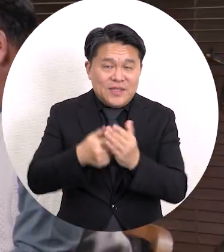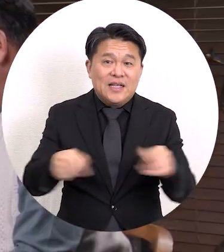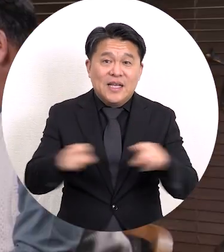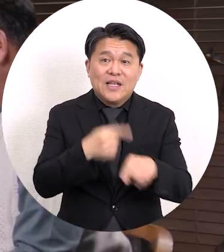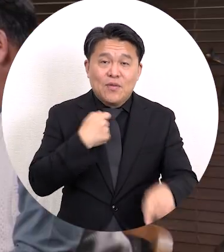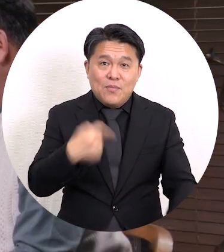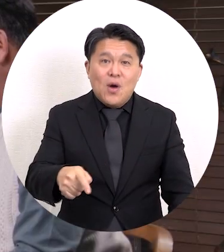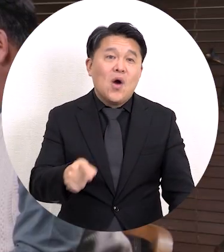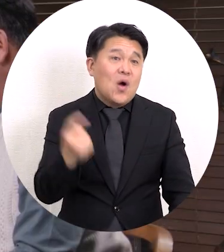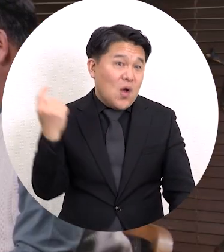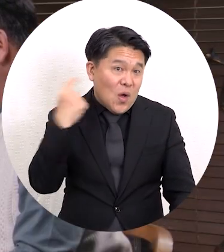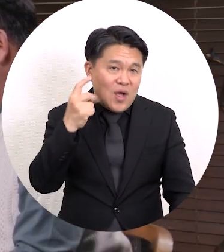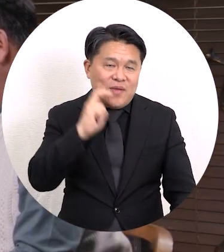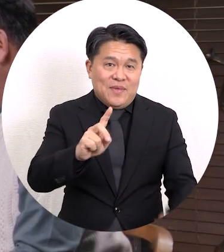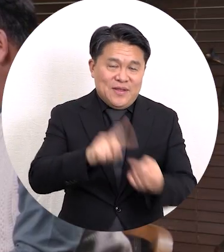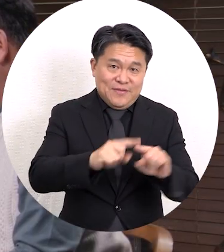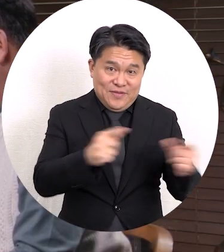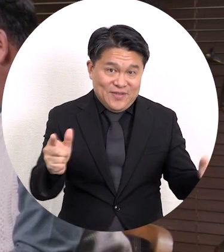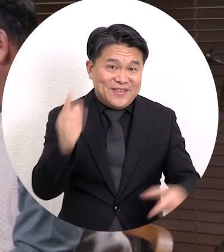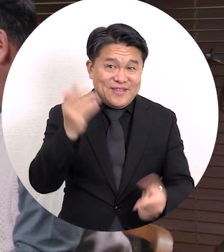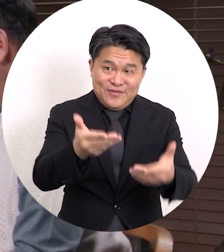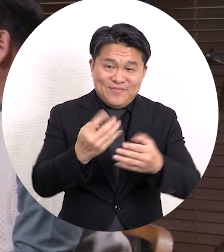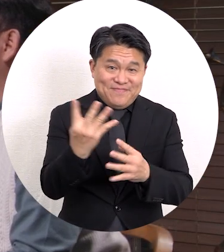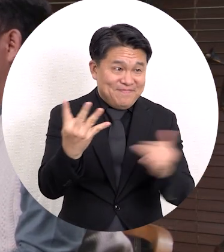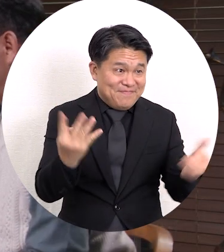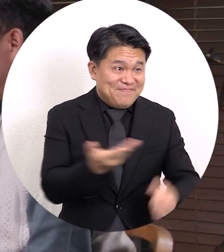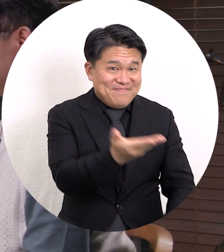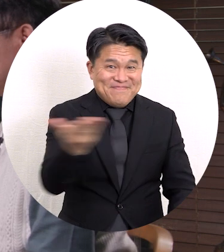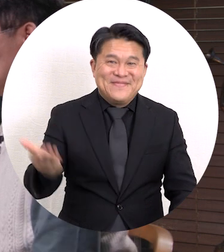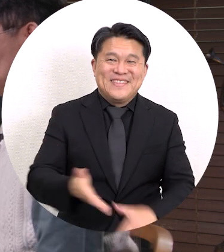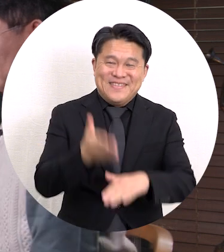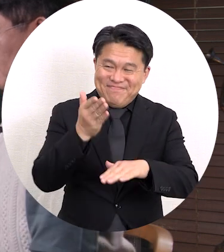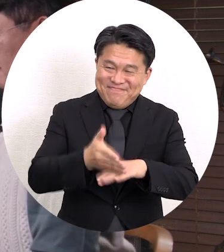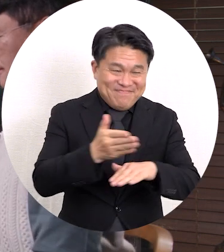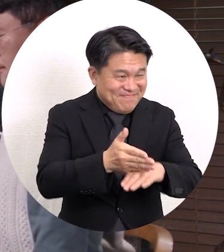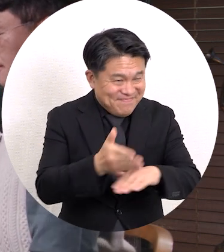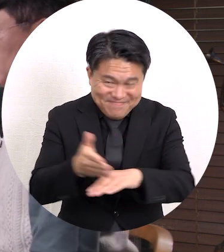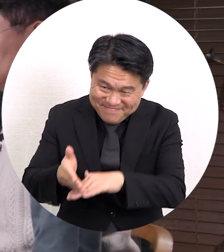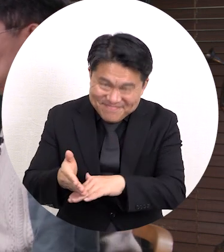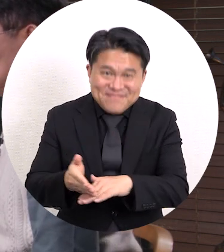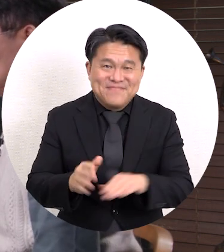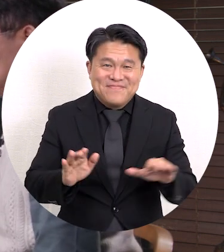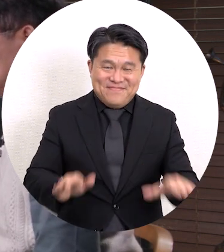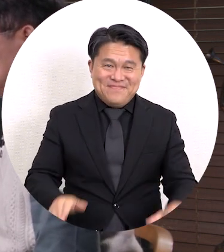spanning evolution, society, culture, psychology, religion, and science, which have accompanied humanity at every moment.